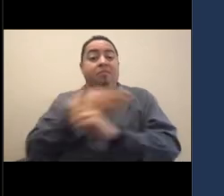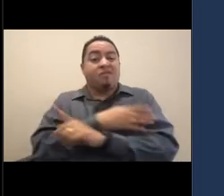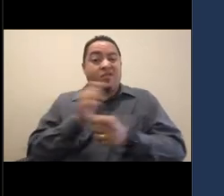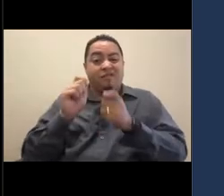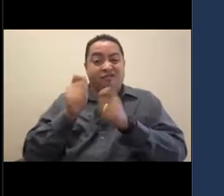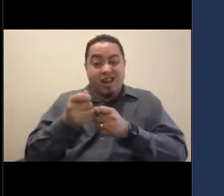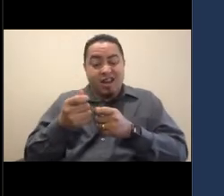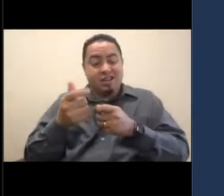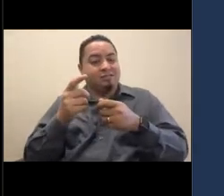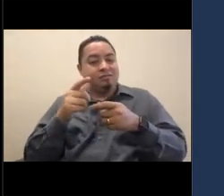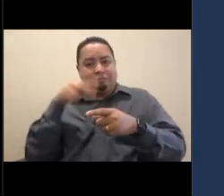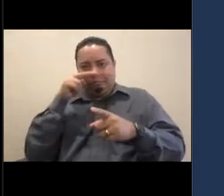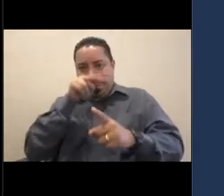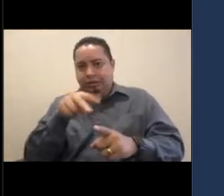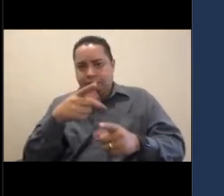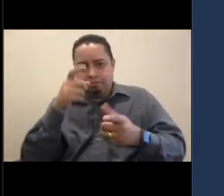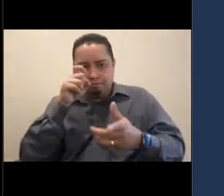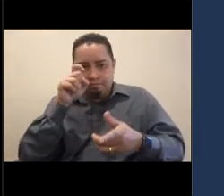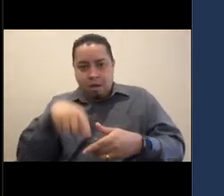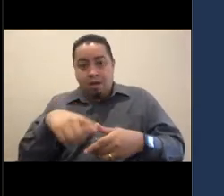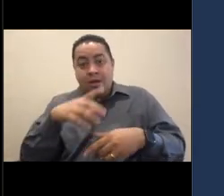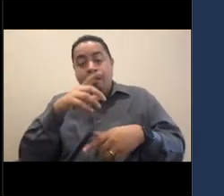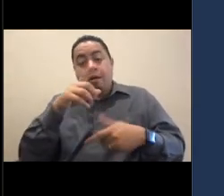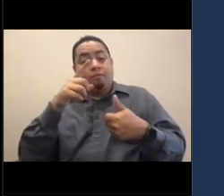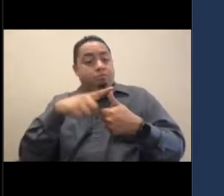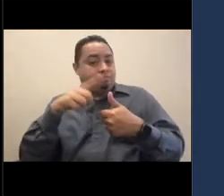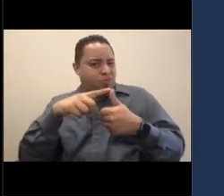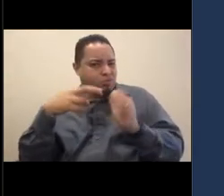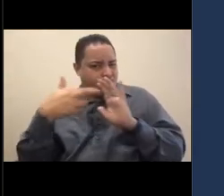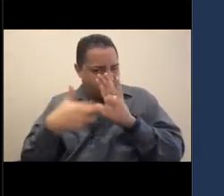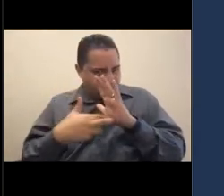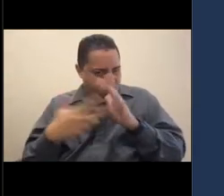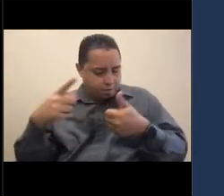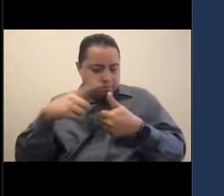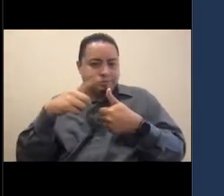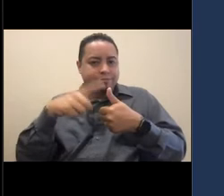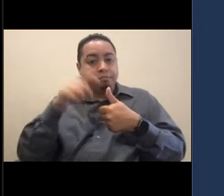so in deep water. So I wouldn't say that there's too many places